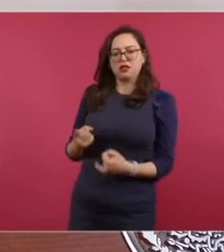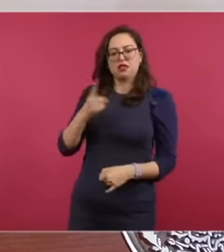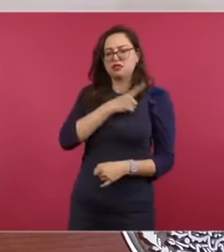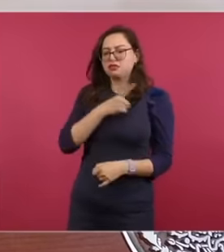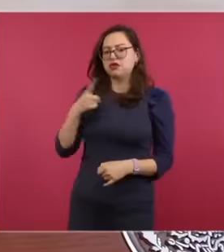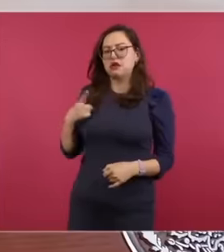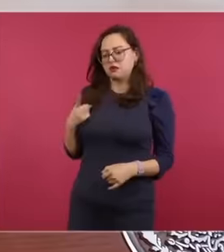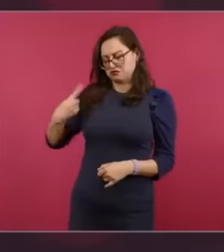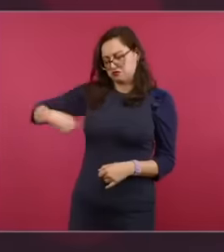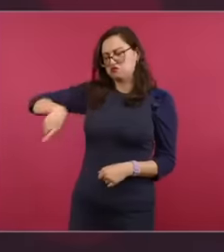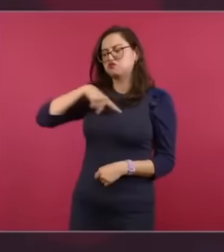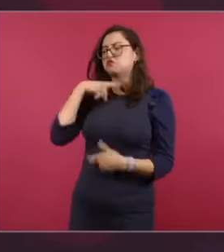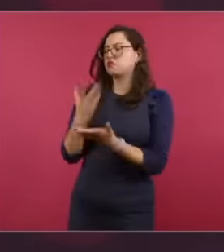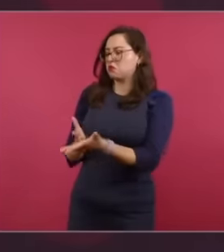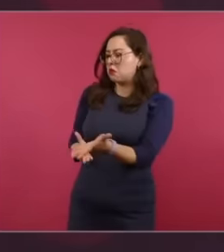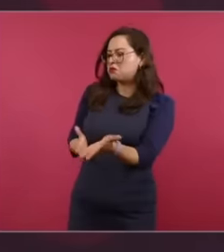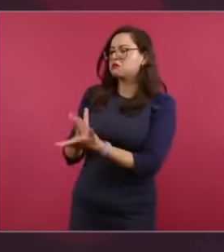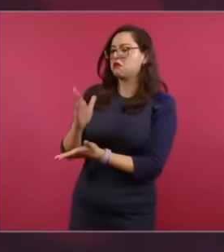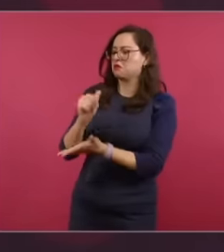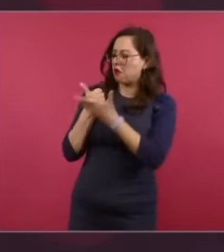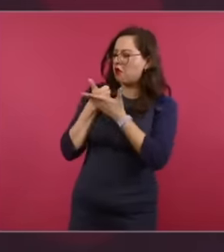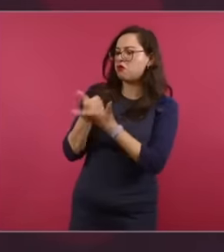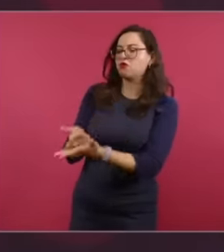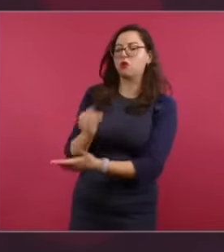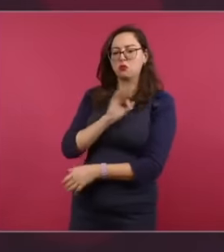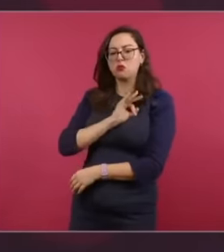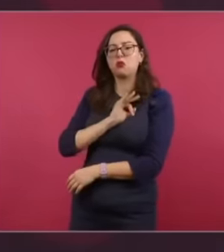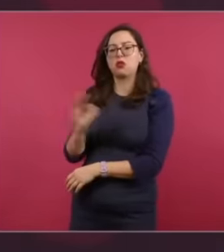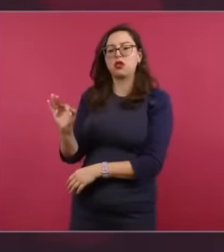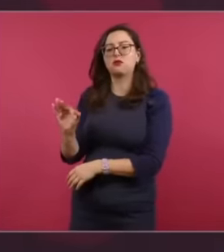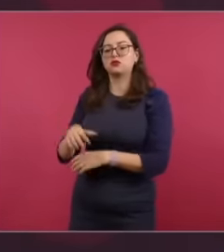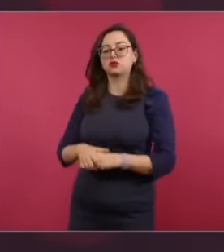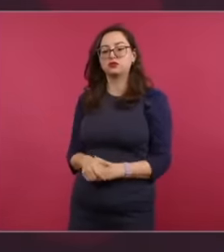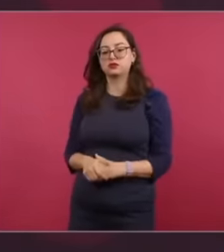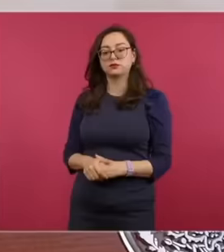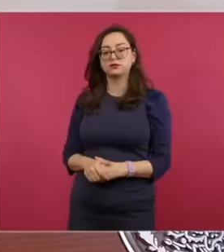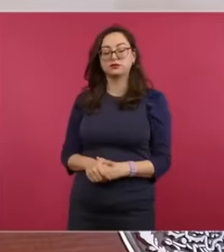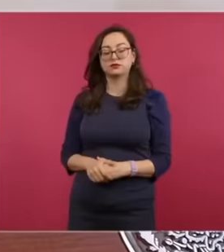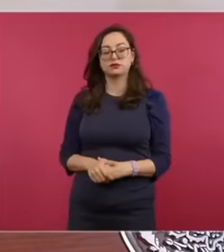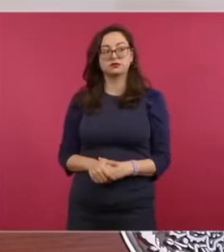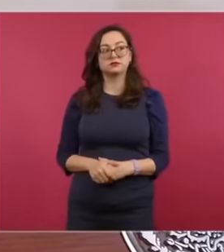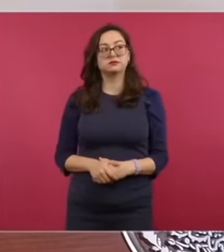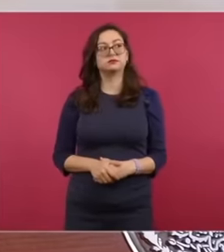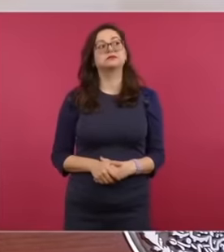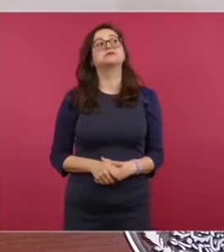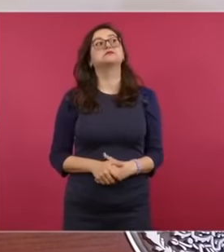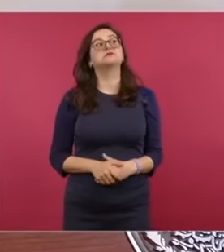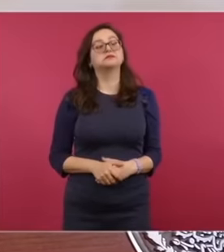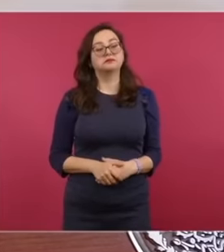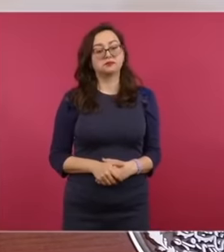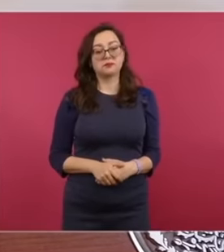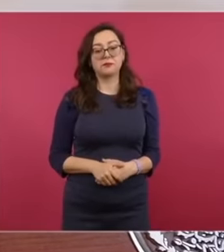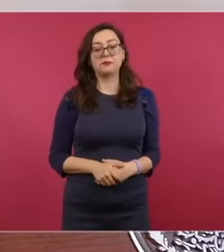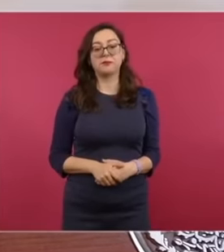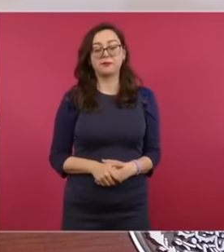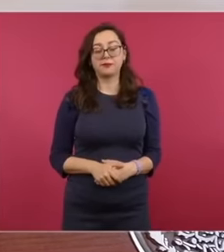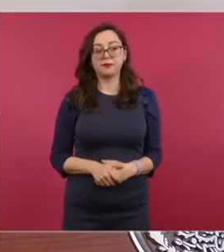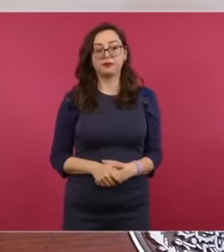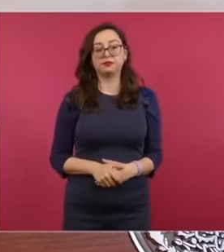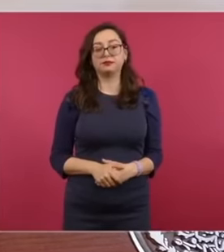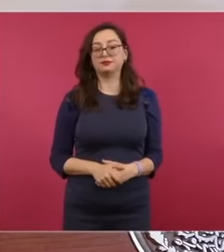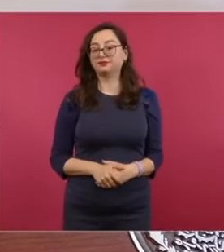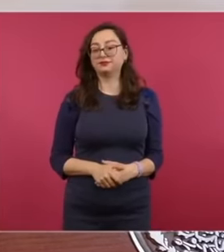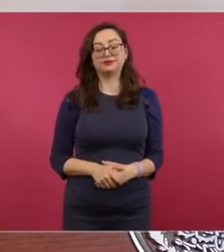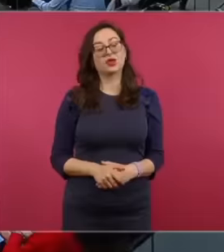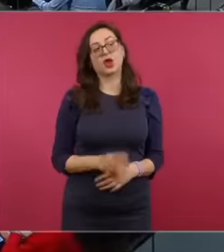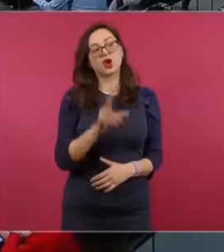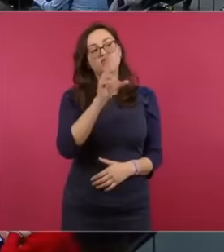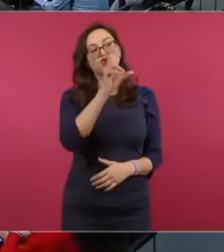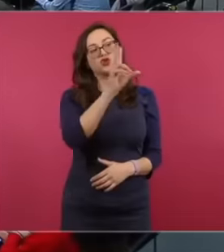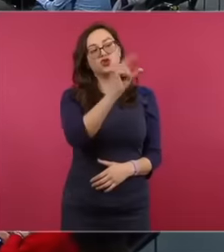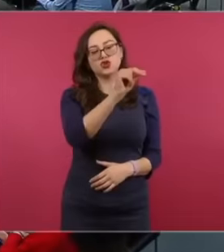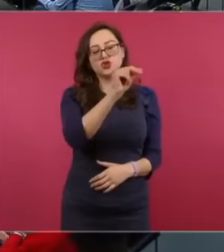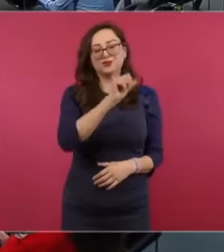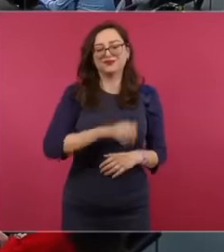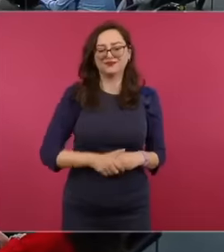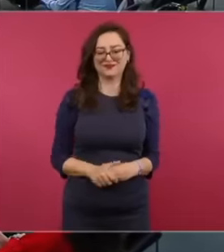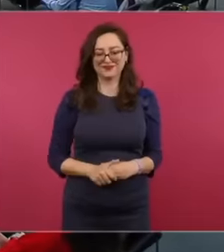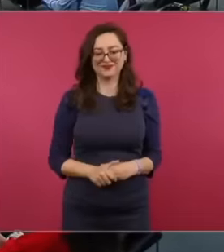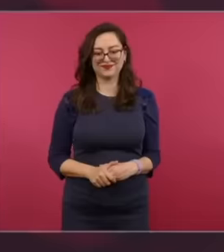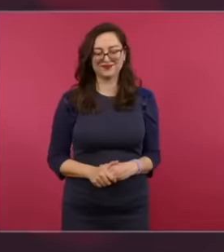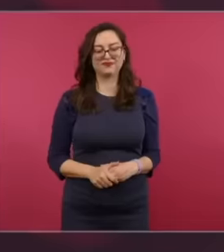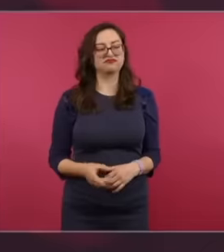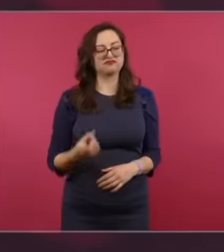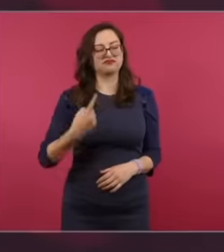they could enter Mexico, we are not going to solve this